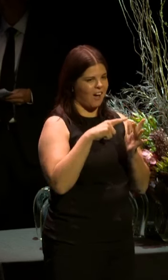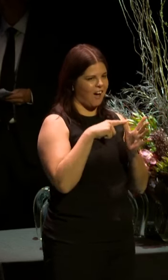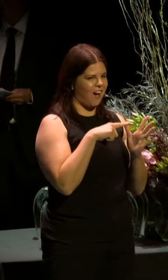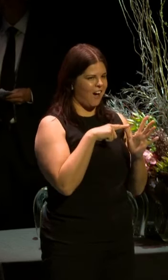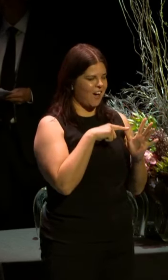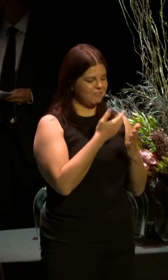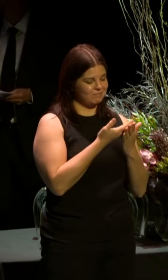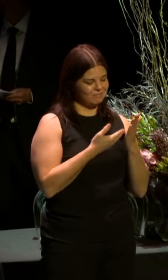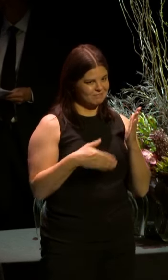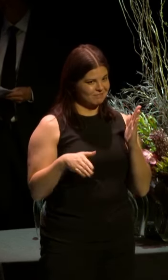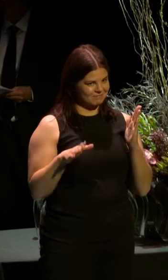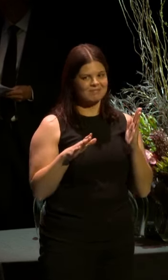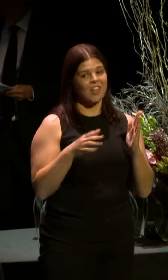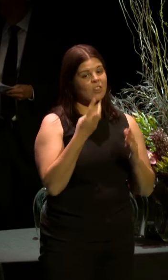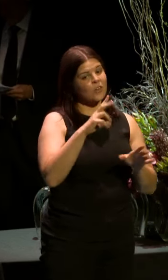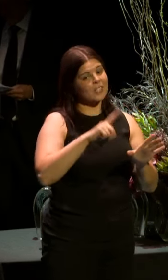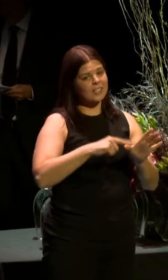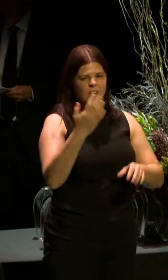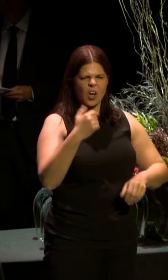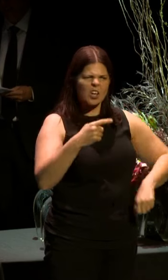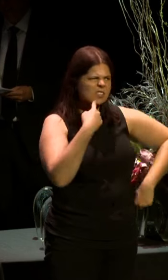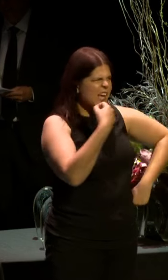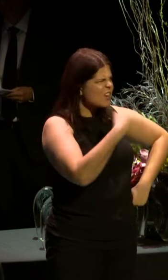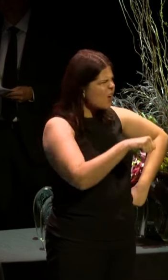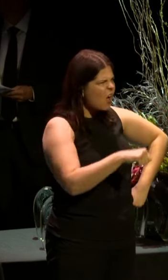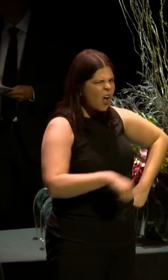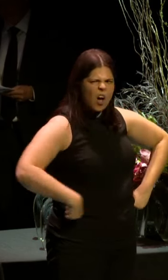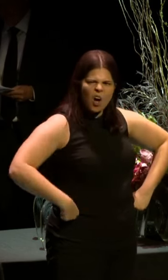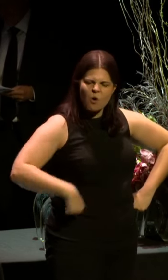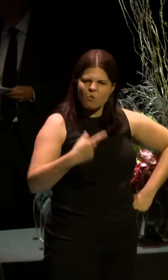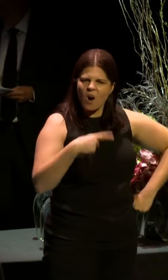I have no idea.